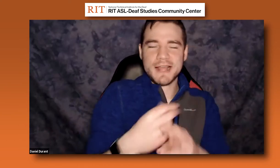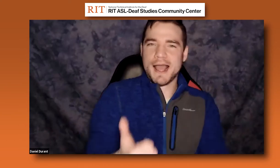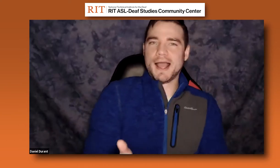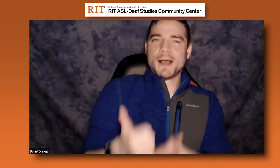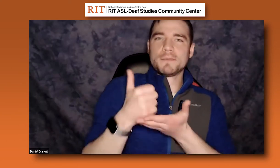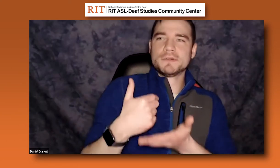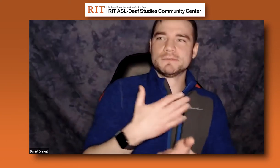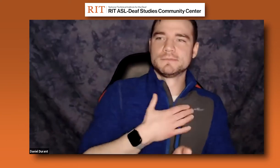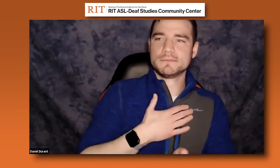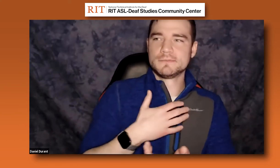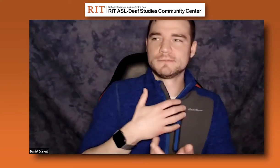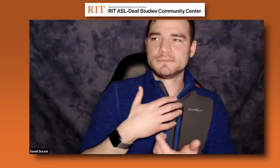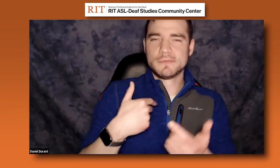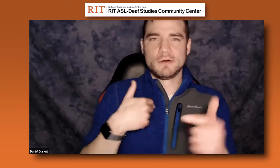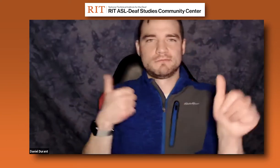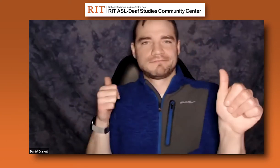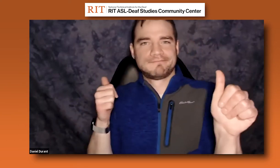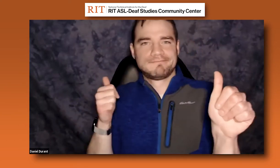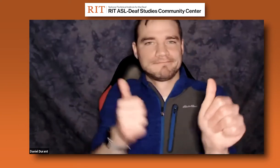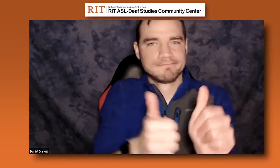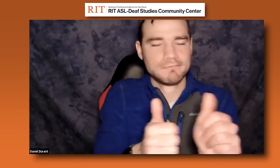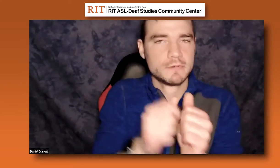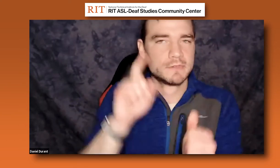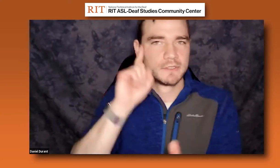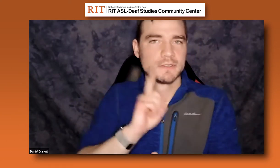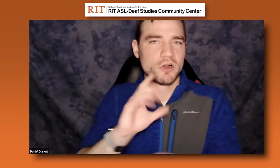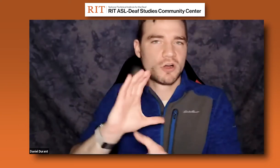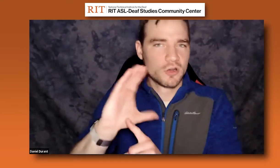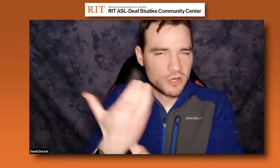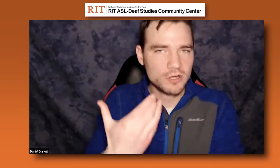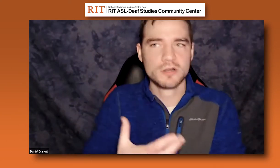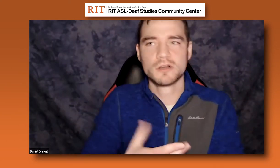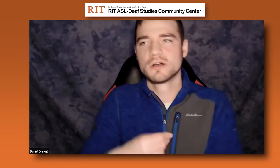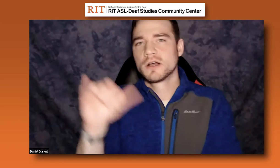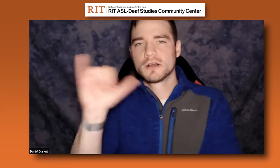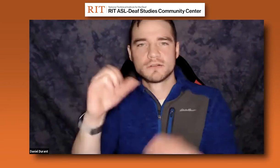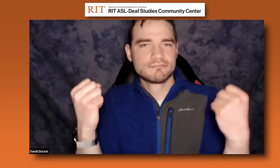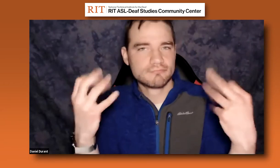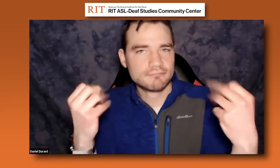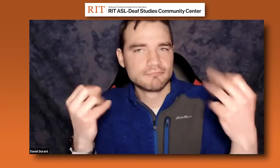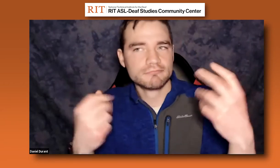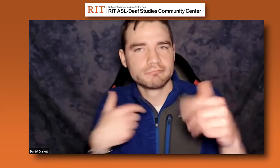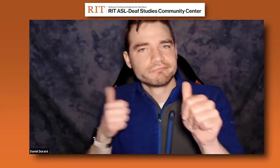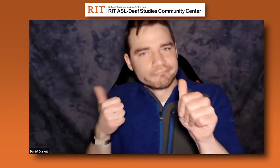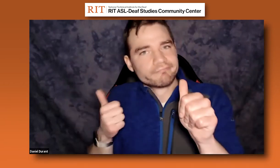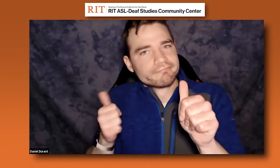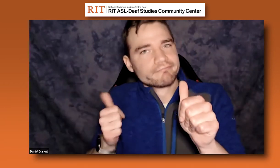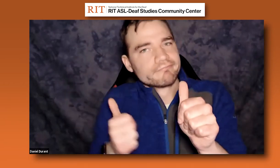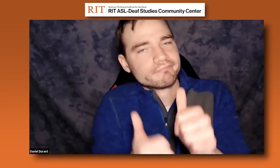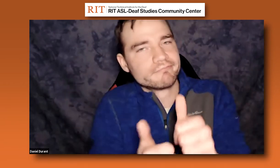It was a really strong Deaf world and Deaf community, and it caught me up on the Deaf culture